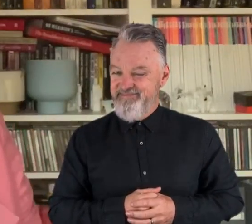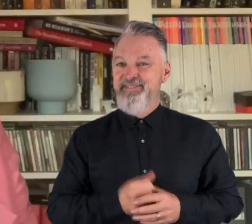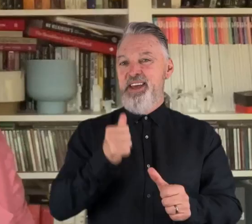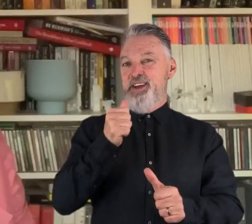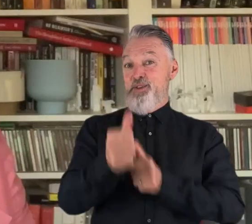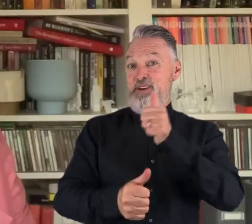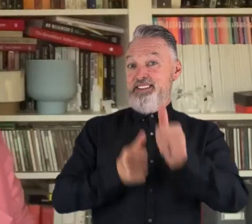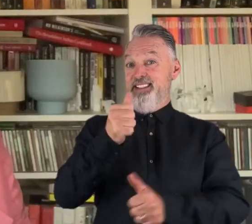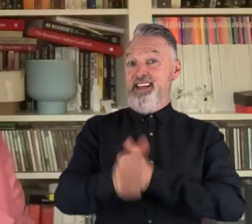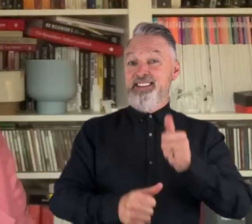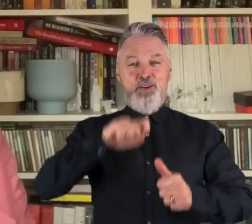we'll connect you with your prize soon.